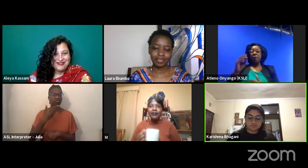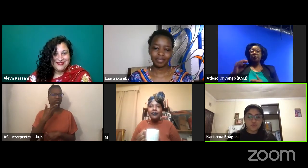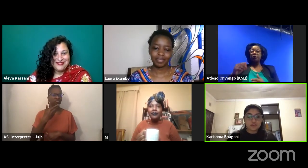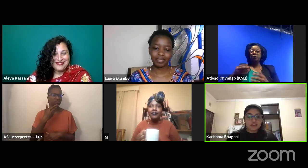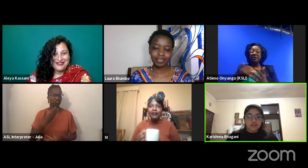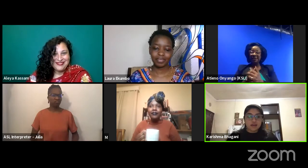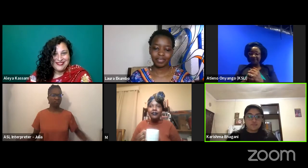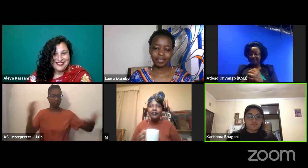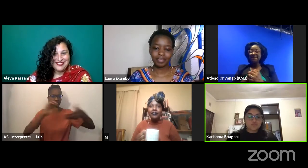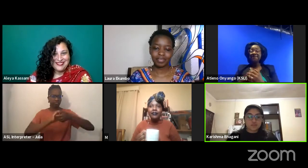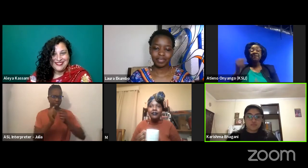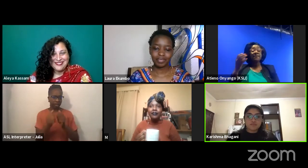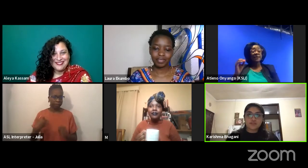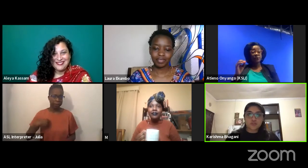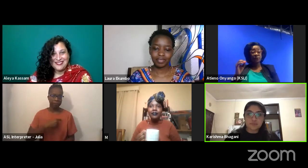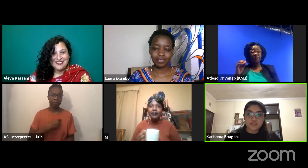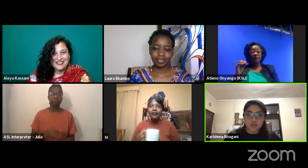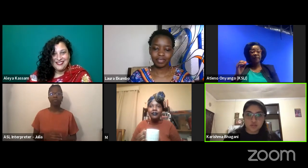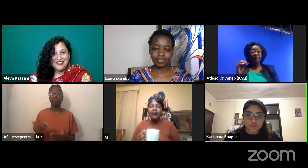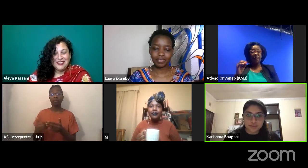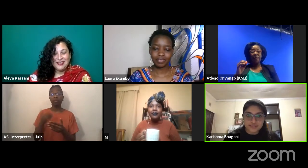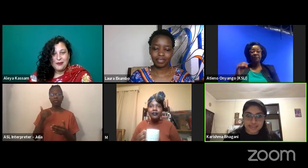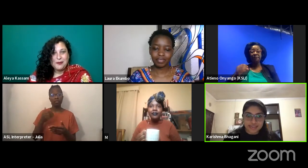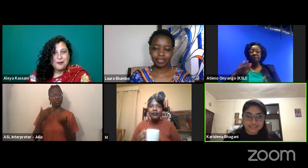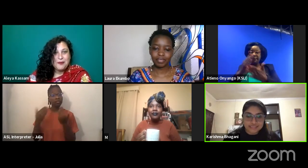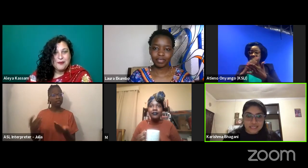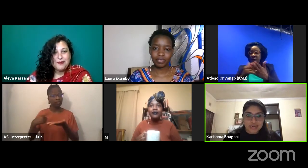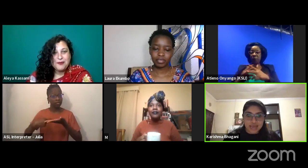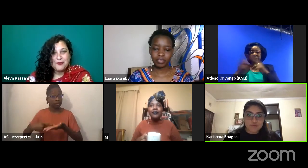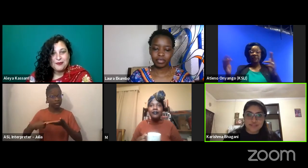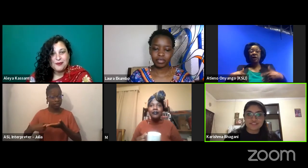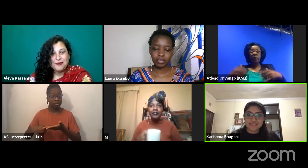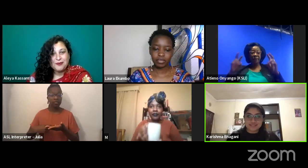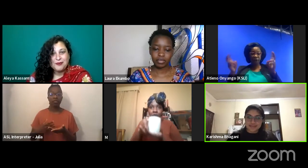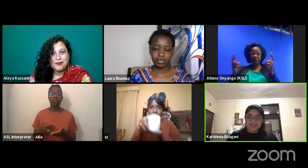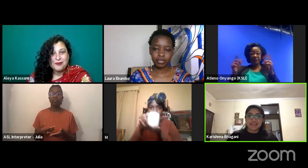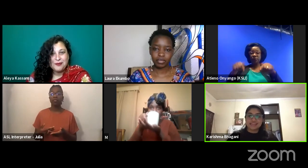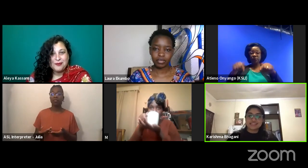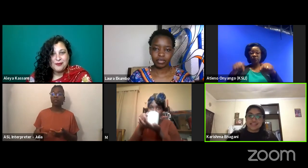So before we jump into our topic today, Collaborative Theater-Making,